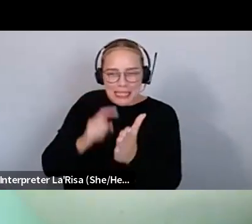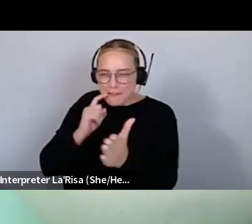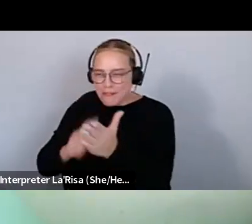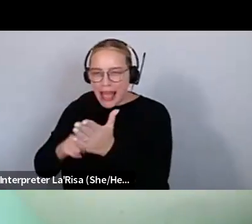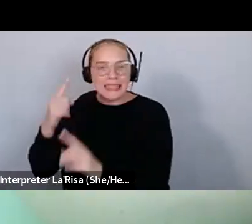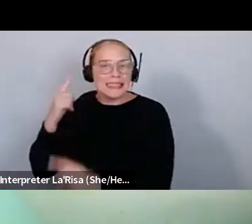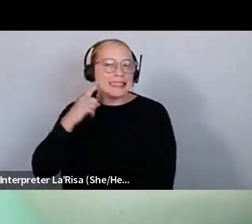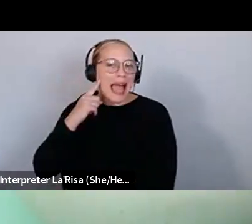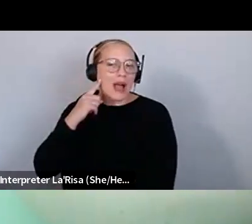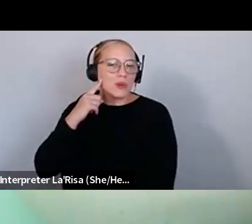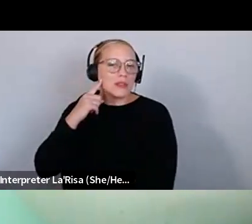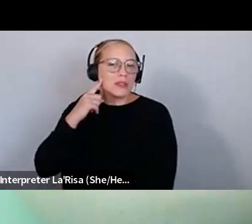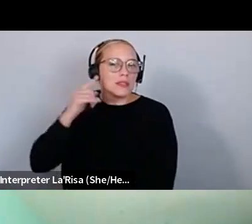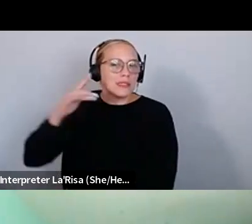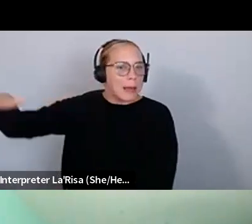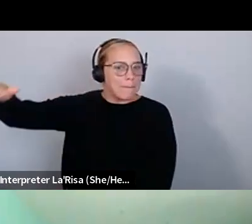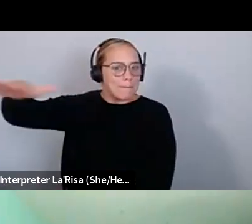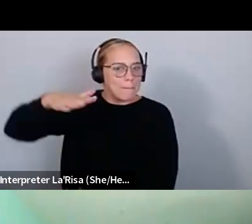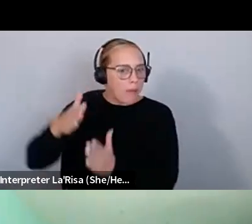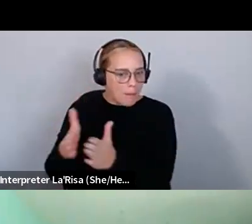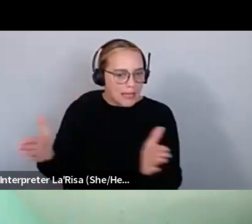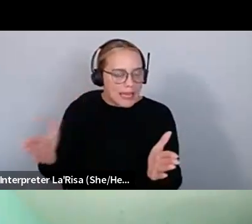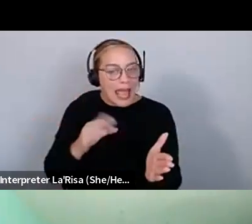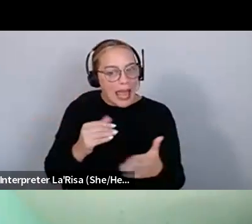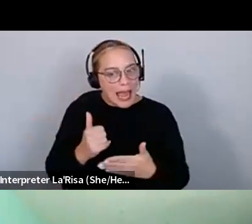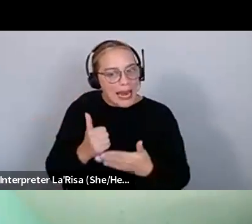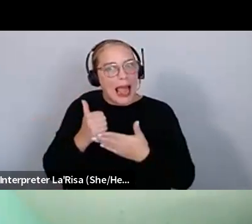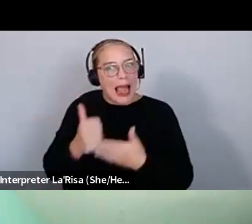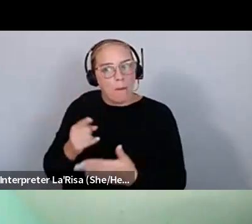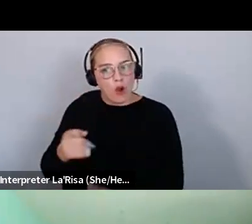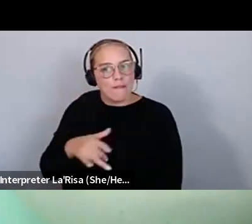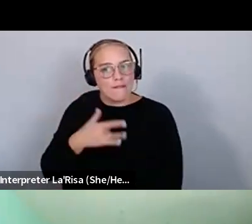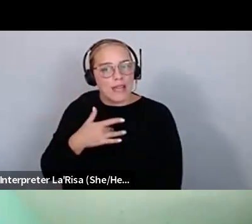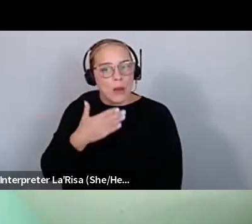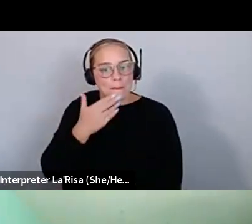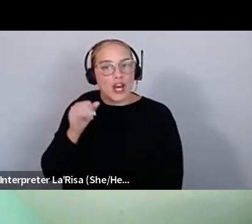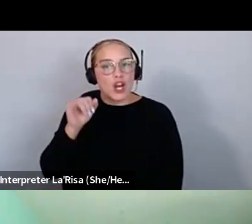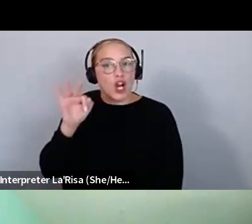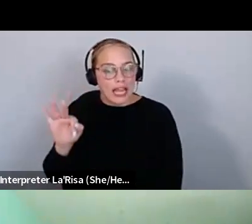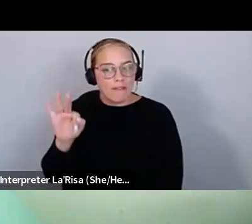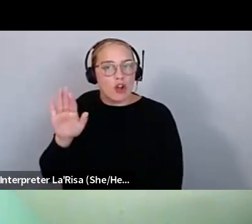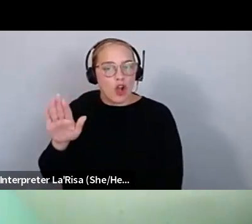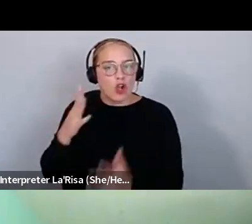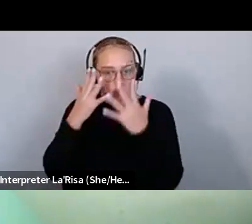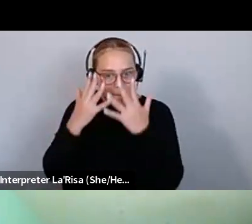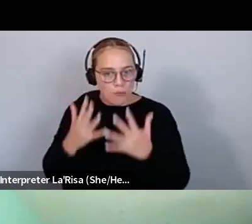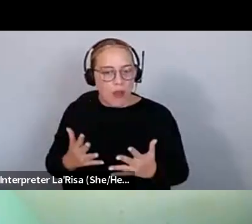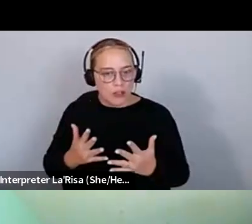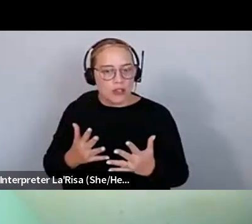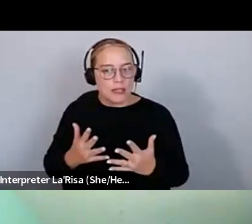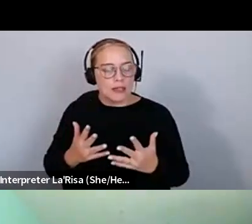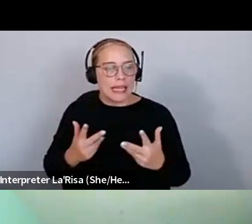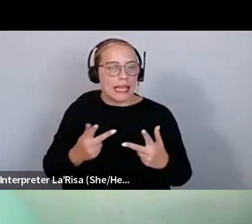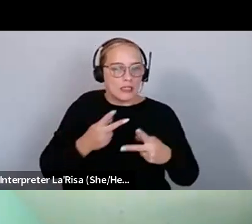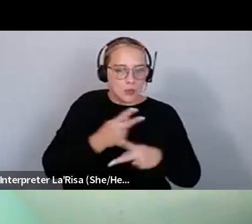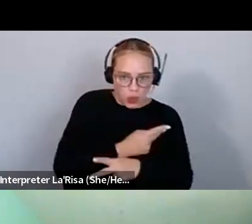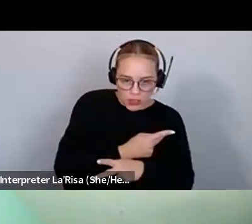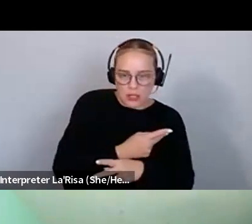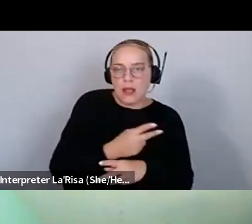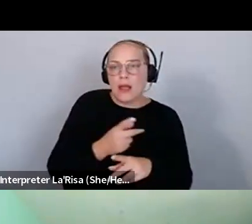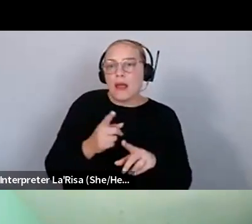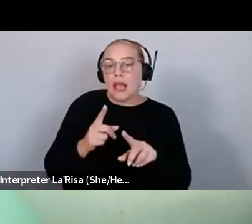Kirby that helps her identify sounds and public and who helps her feel